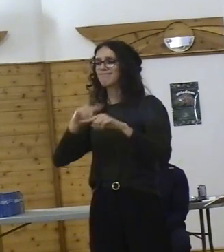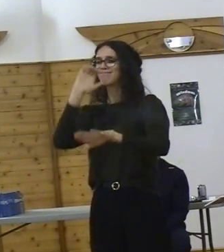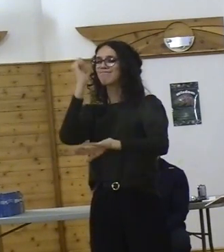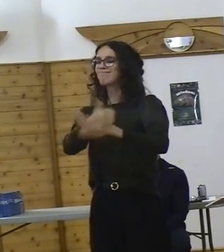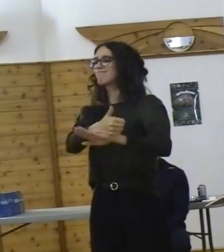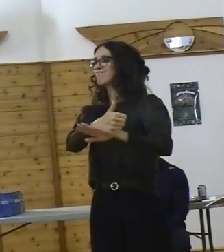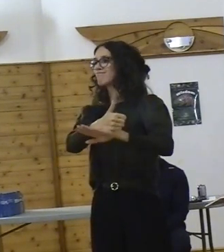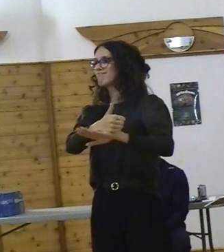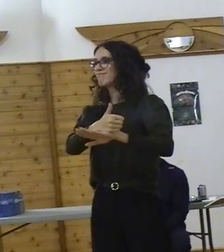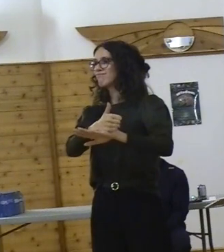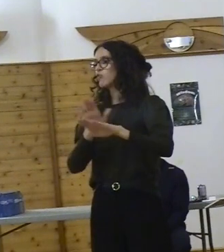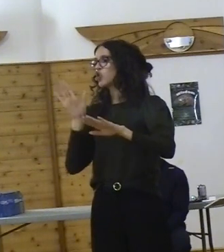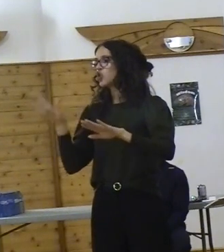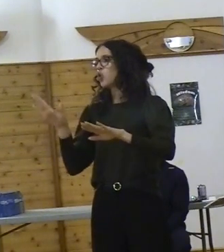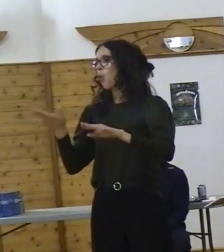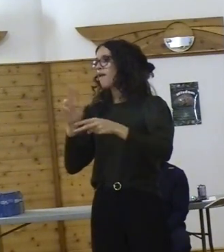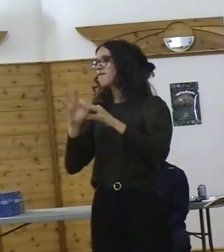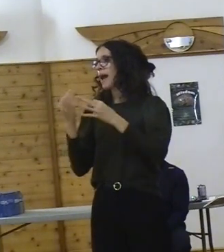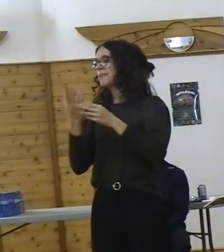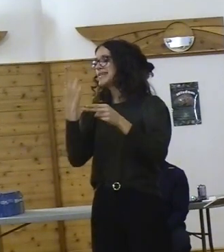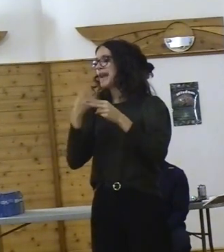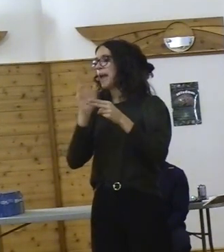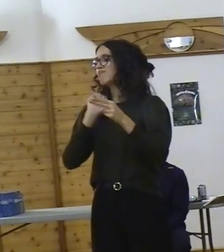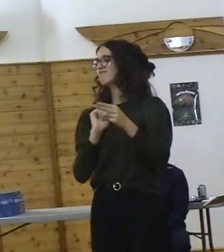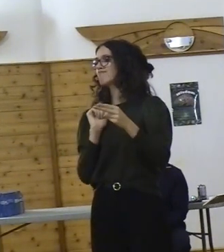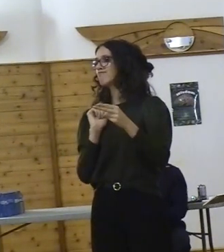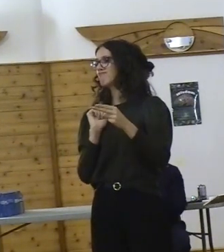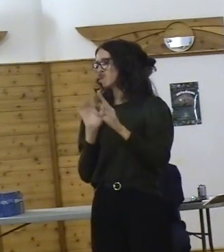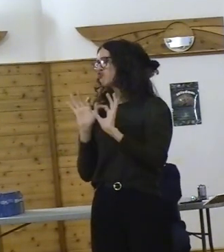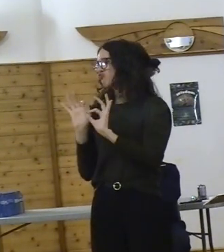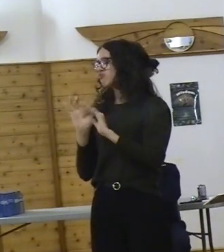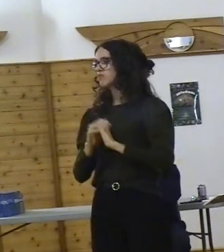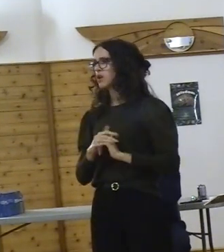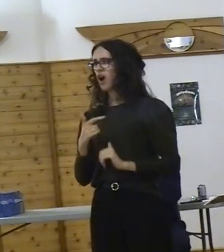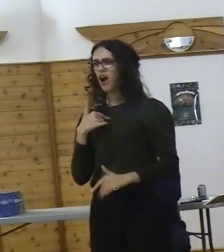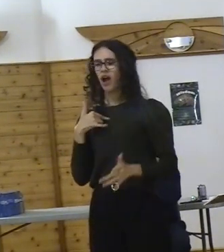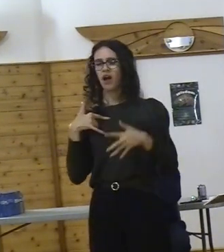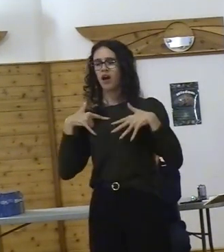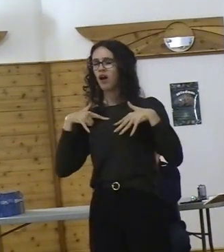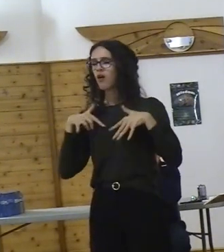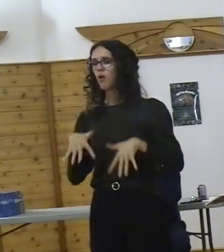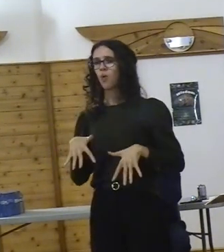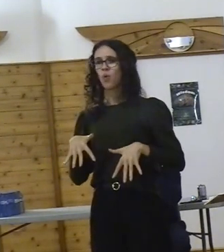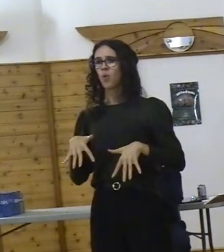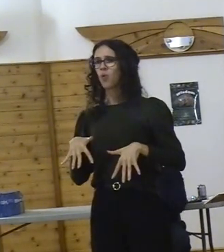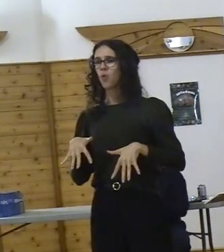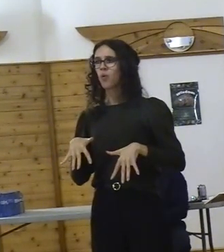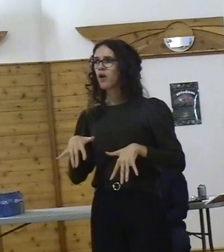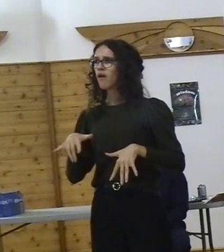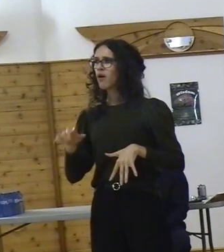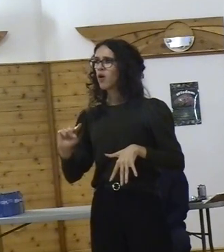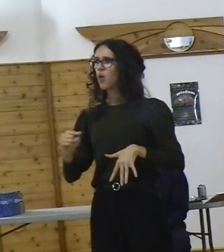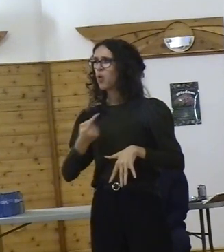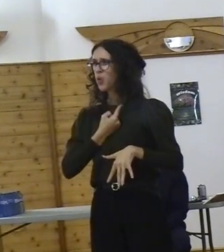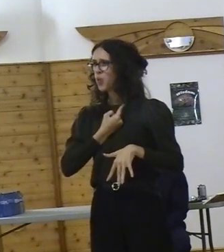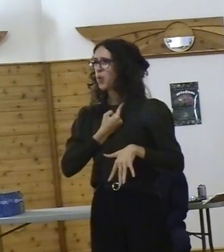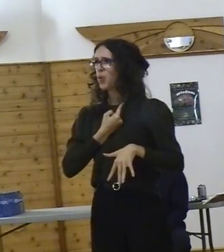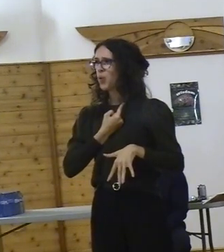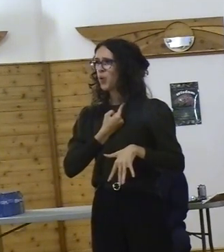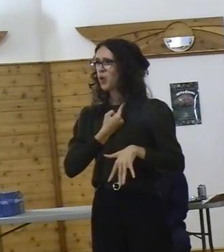And I sat with the inquiry. And that was a joke.